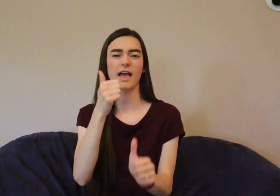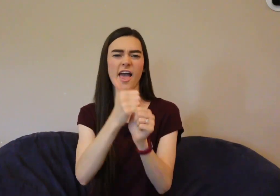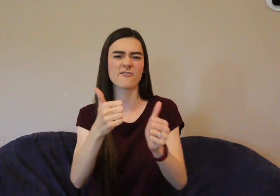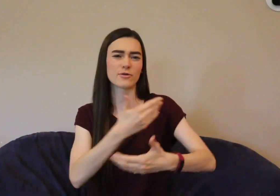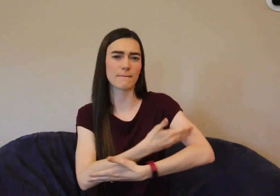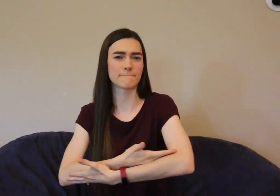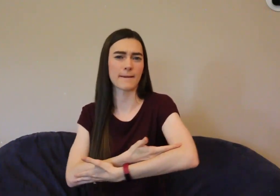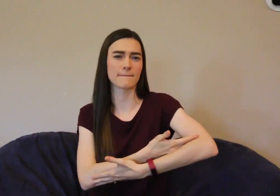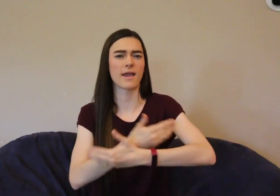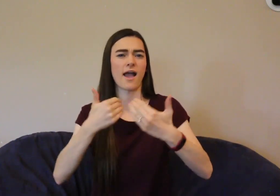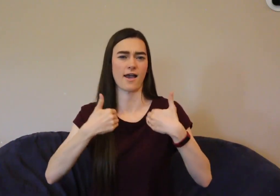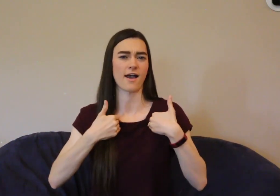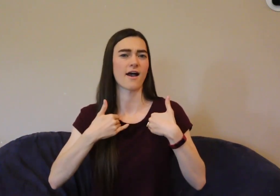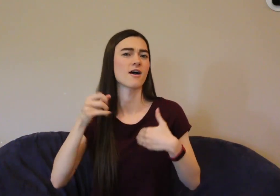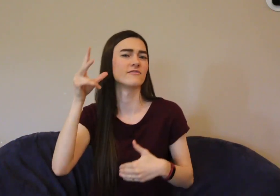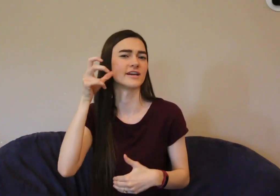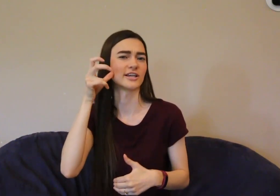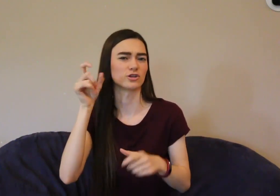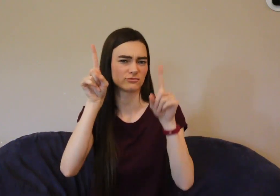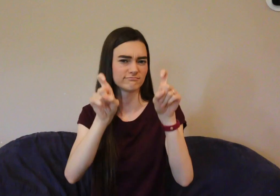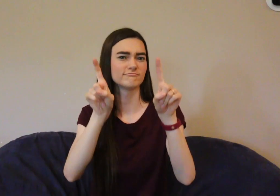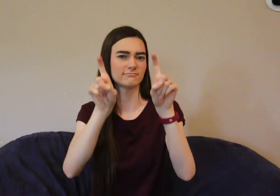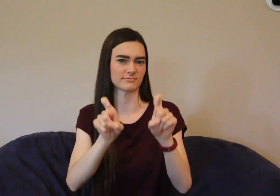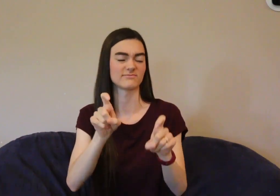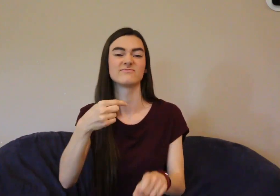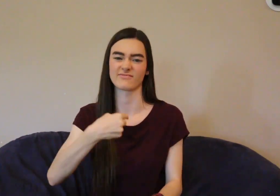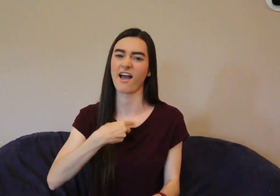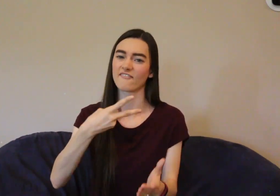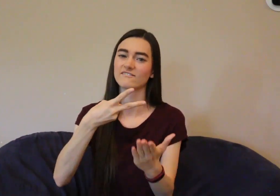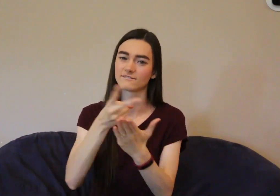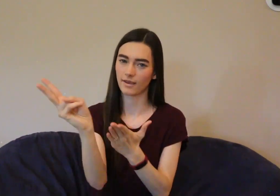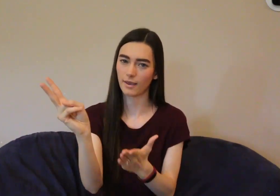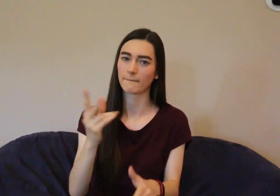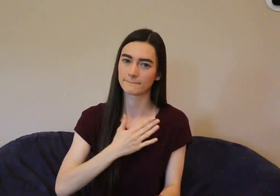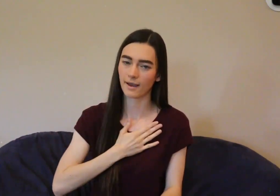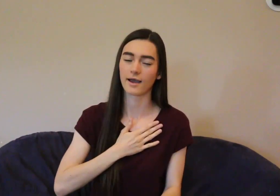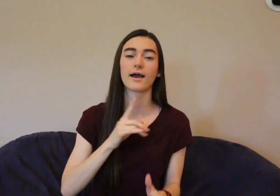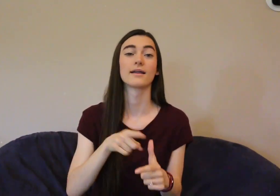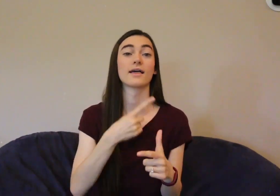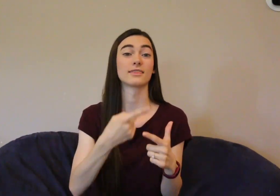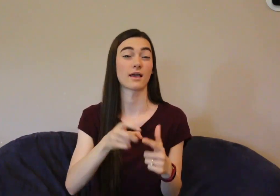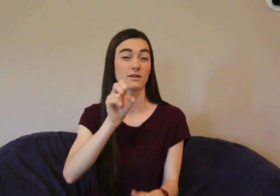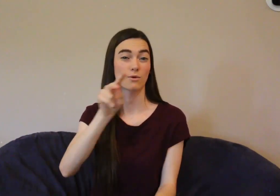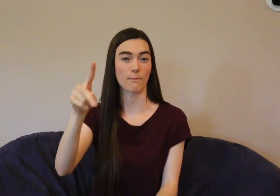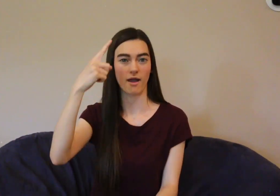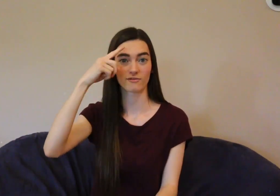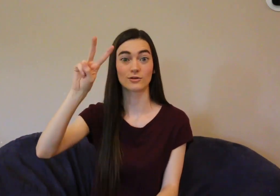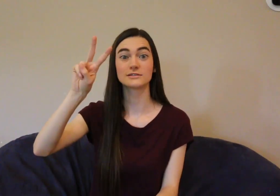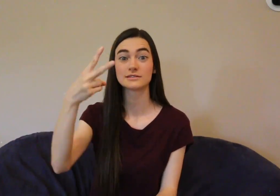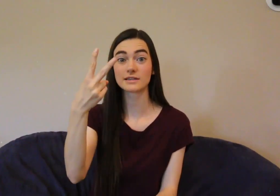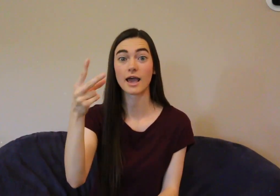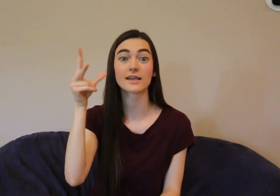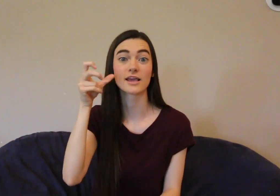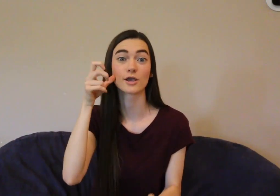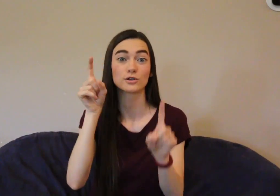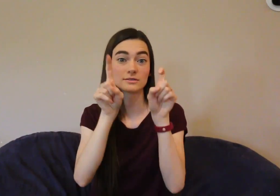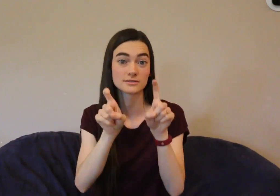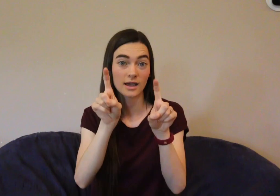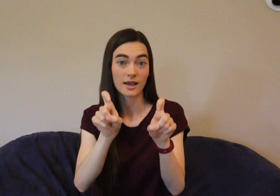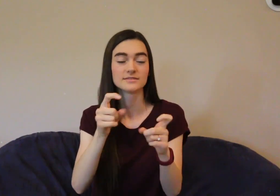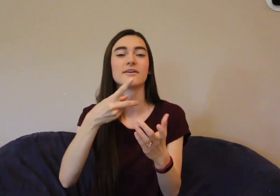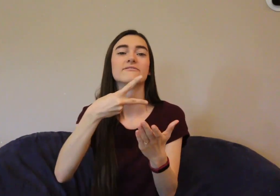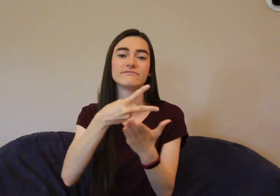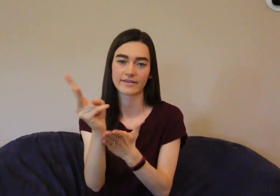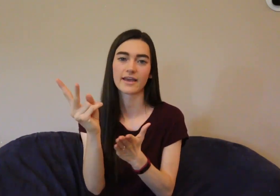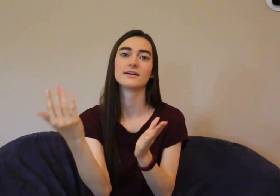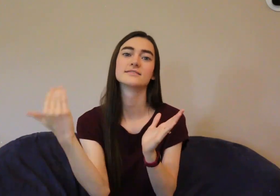In the hospital every baby has a hearing test and I failed mine. We went back for a second hearing test,